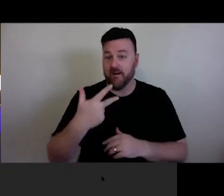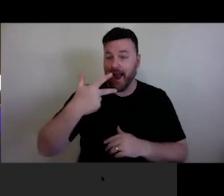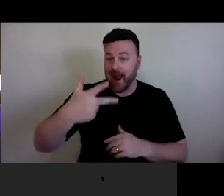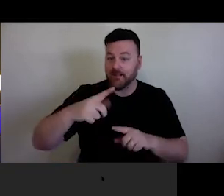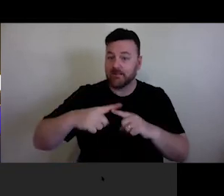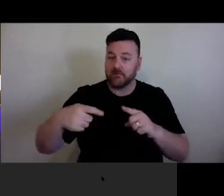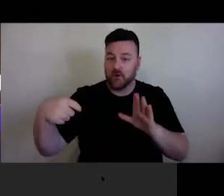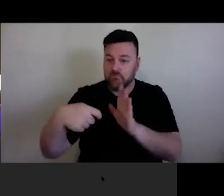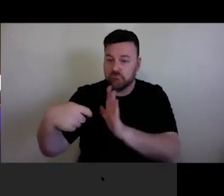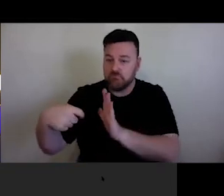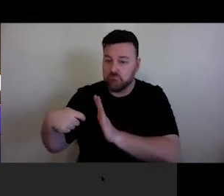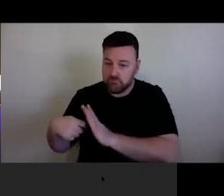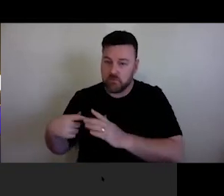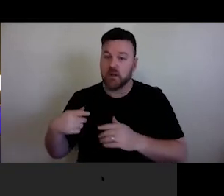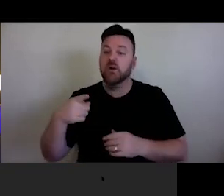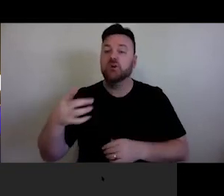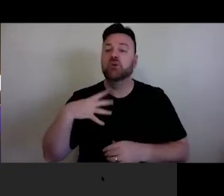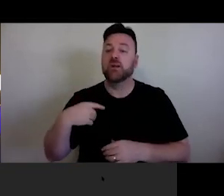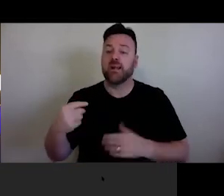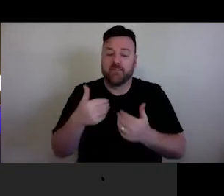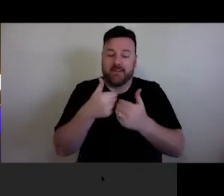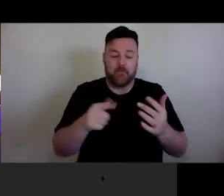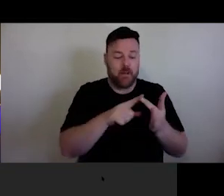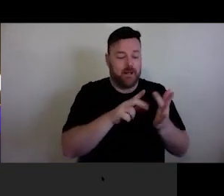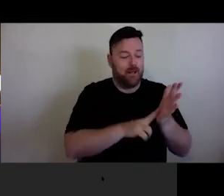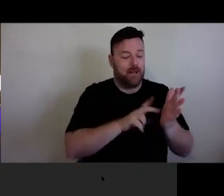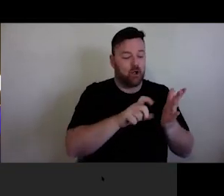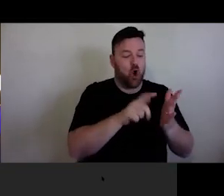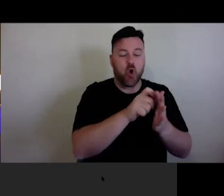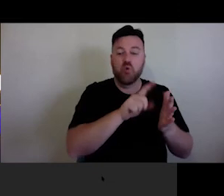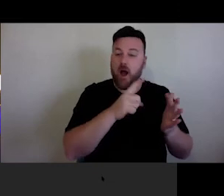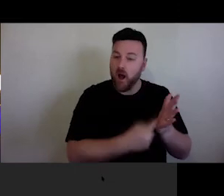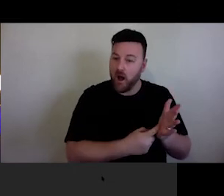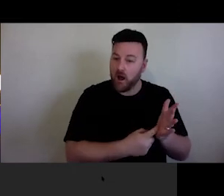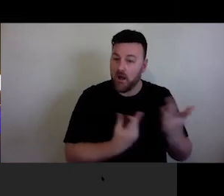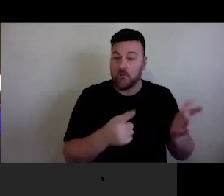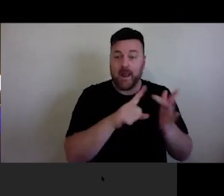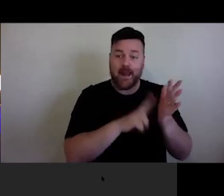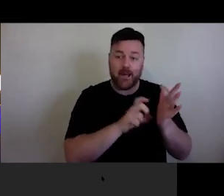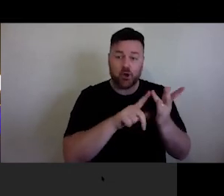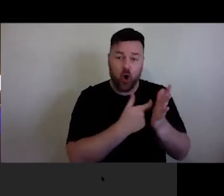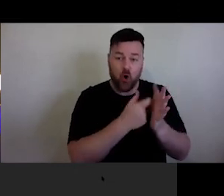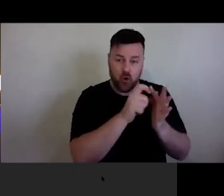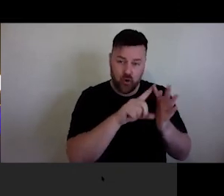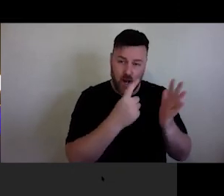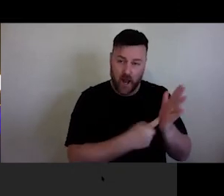point you have to have a separate encoder, as we learnt before, the encoder is the interface that convert it is camera to the